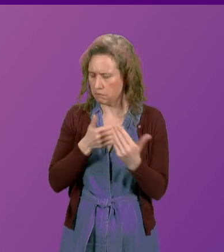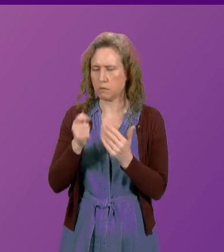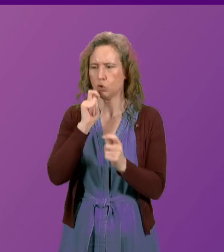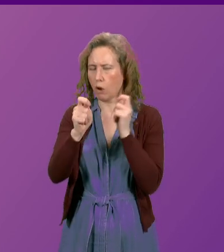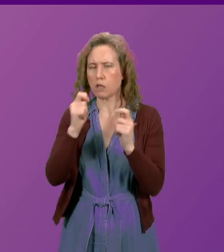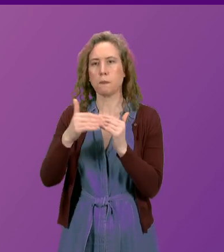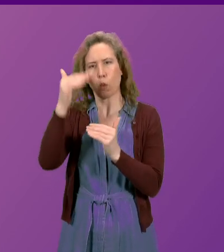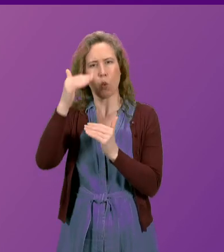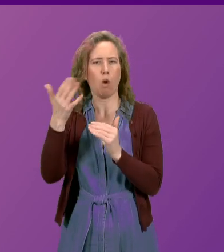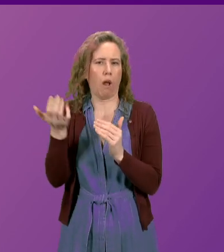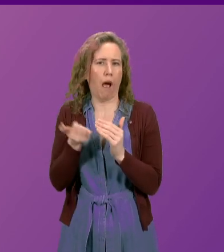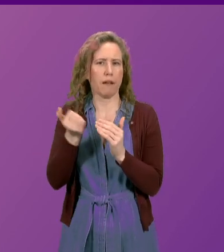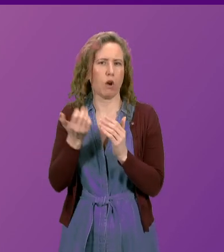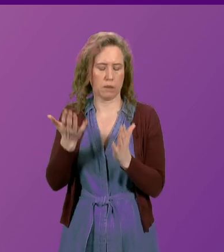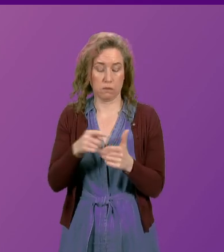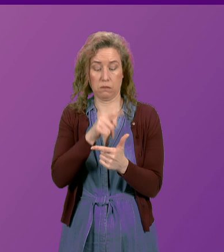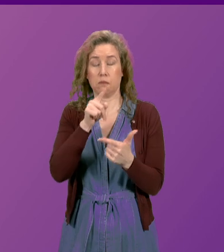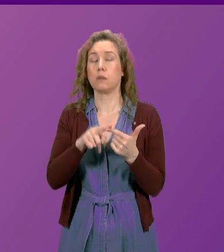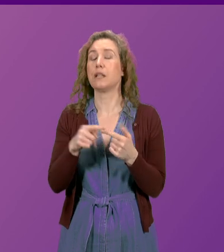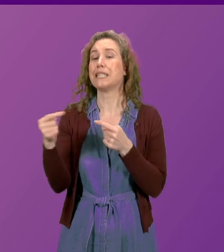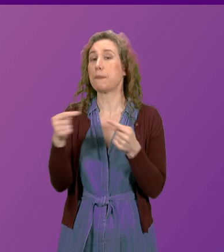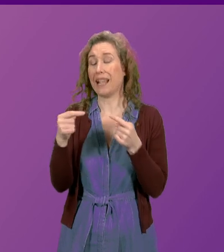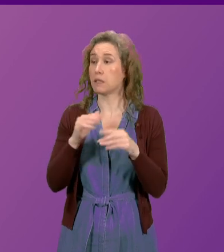There is then the debate about the forthcoming United Kingdom election.